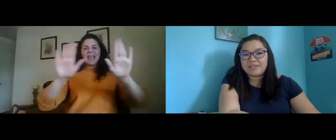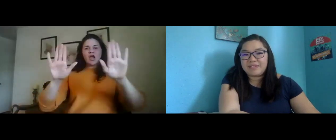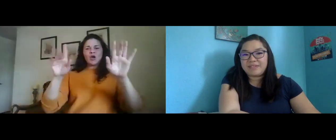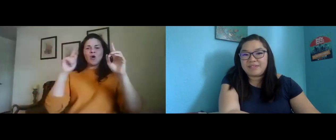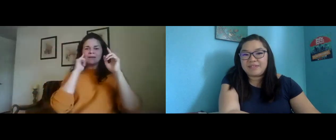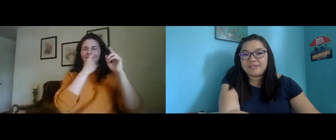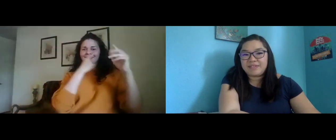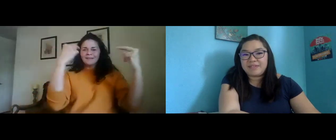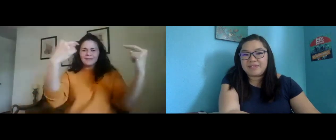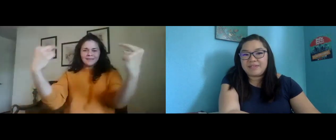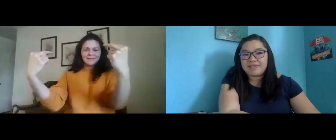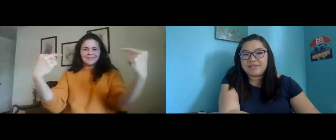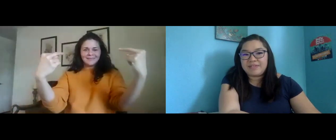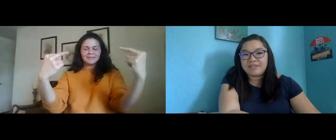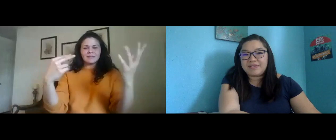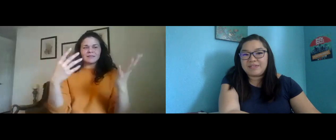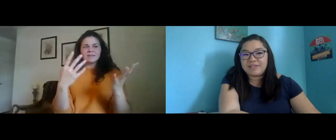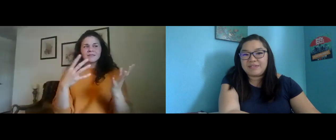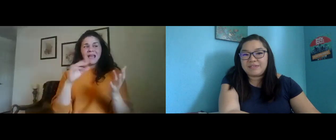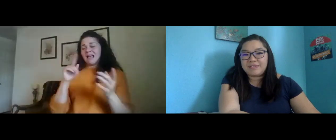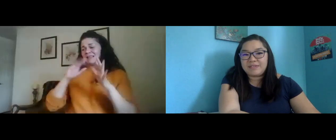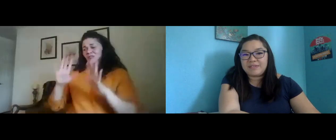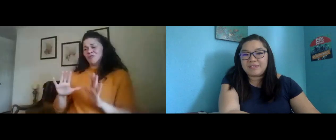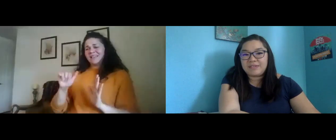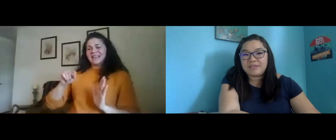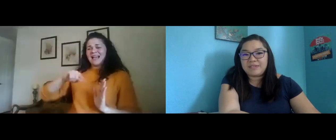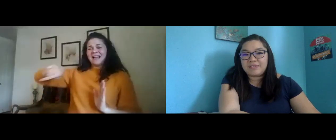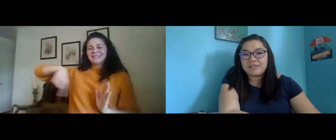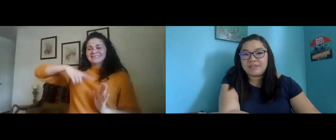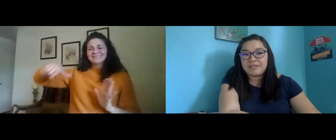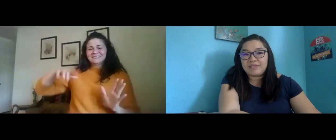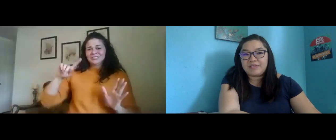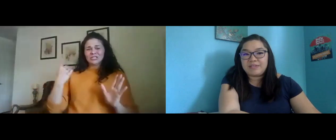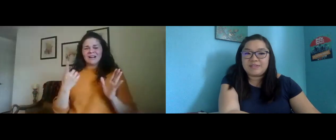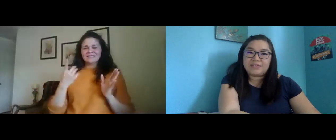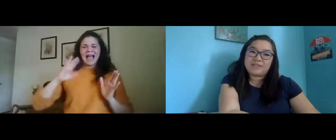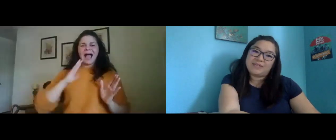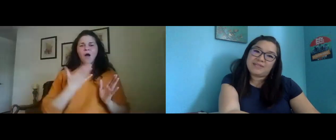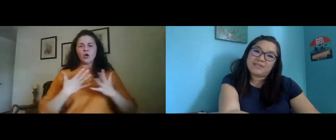with their eyes looking at my actions on stage along with an amazing cast and